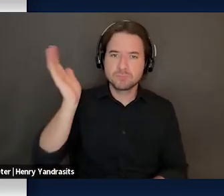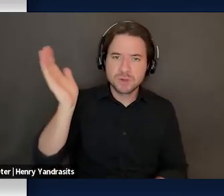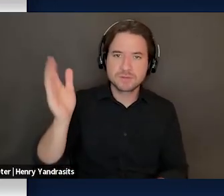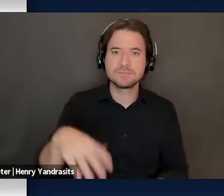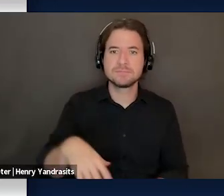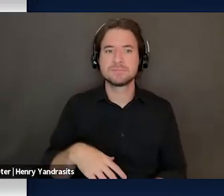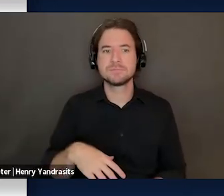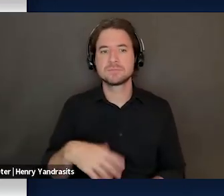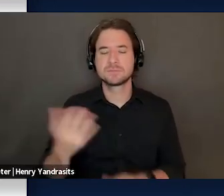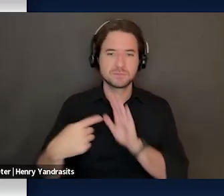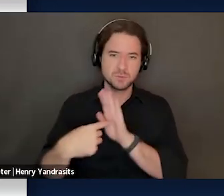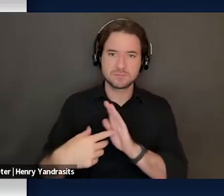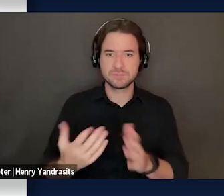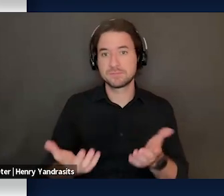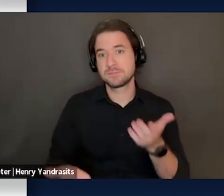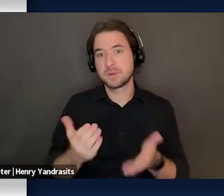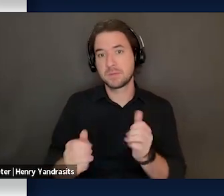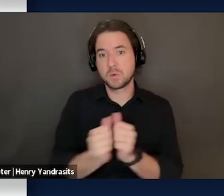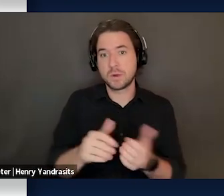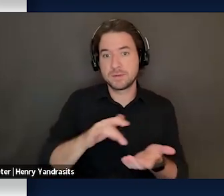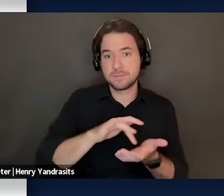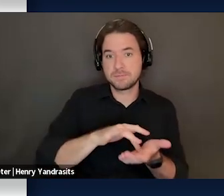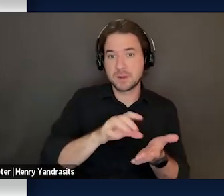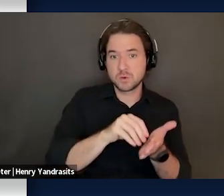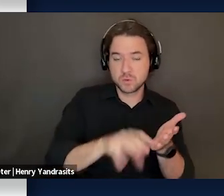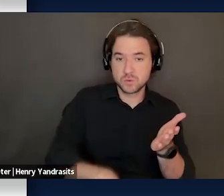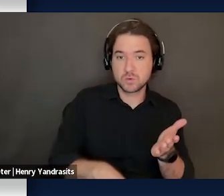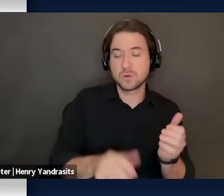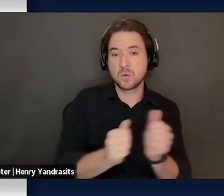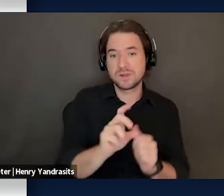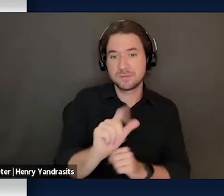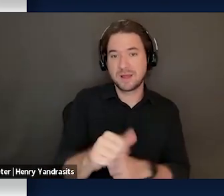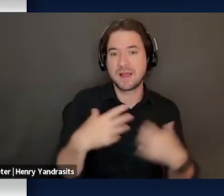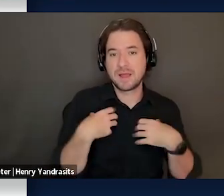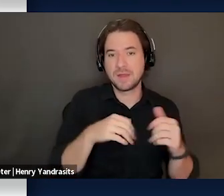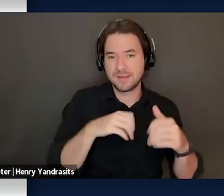Um, so whether it's with the medical students for disability, health, and Advocacy that could talk about accessibility.